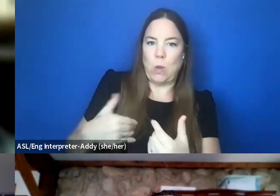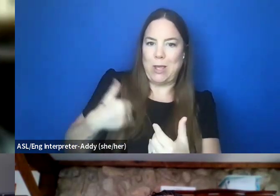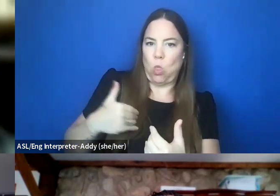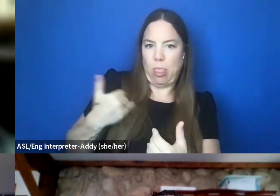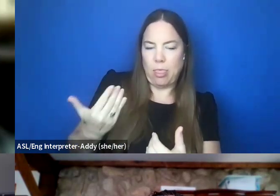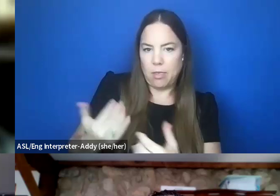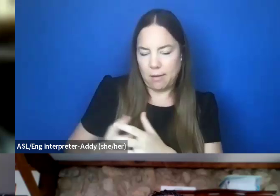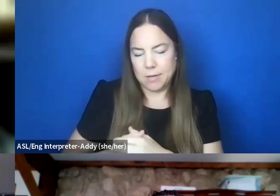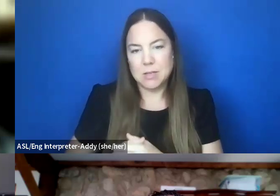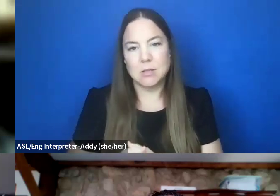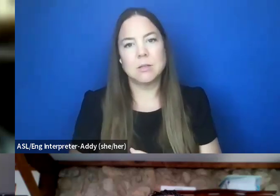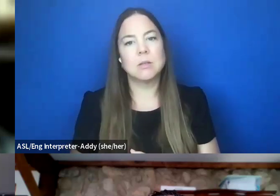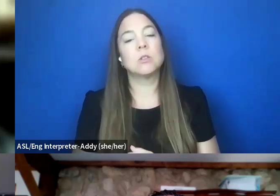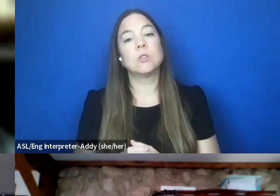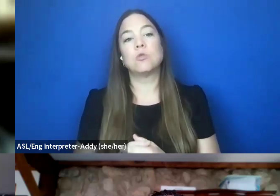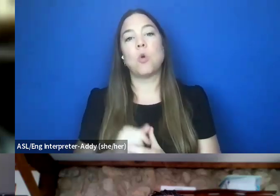Elissa w/ APRIL: when she left April